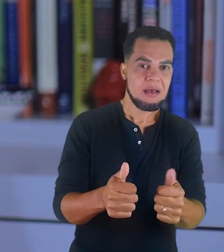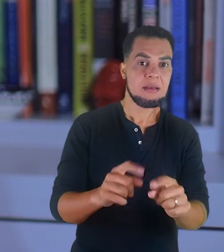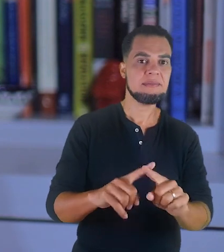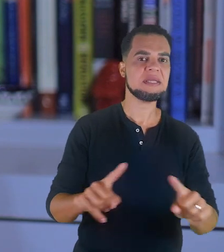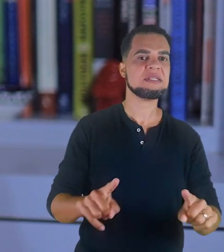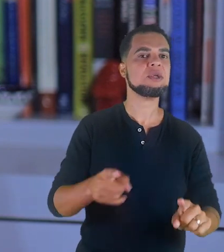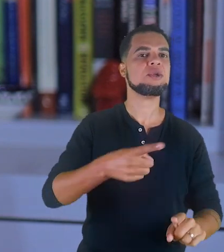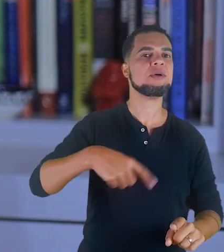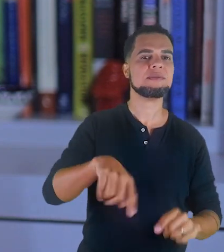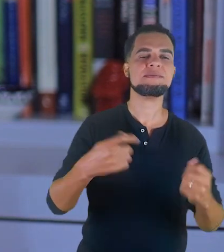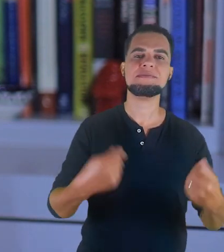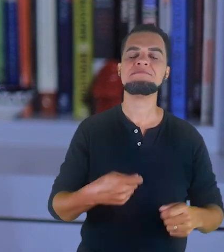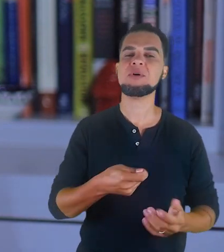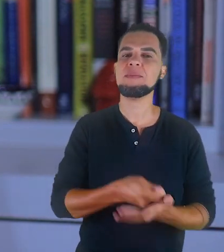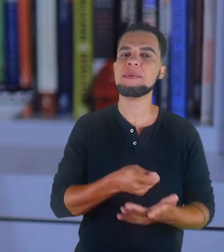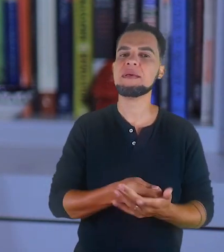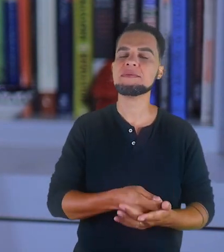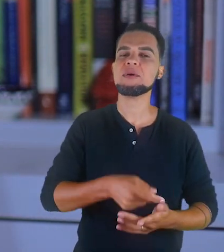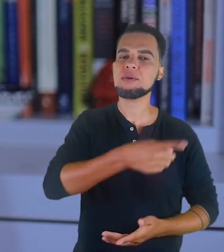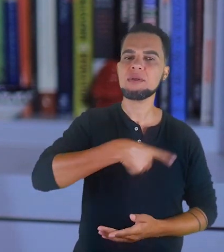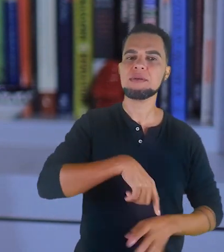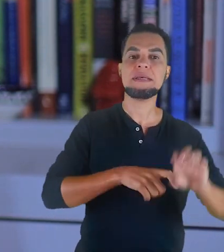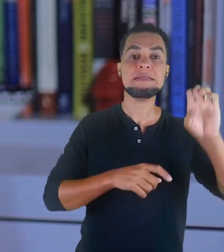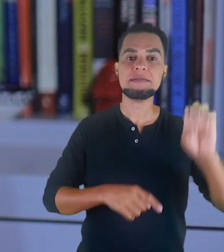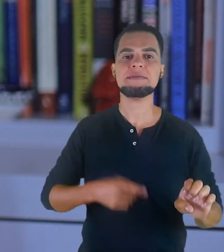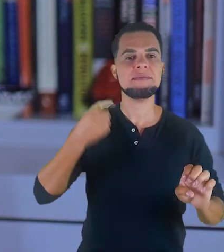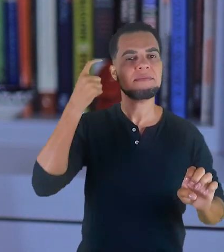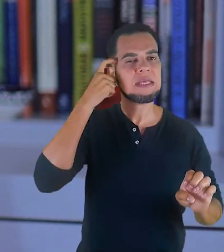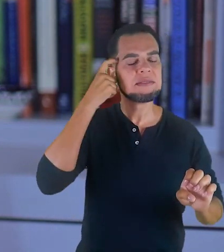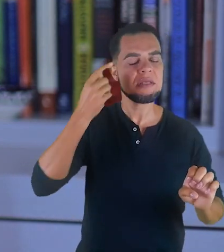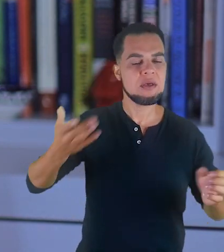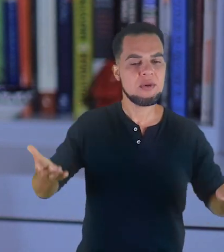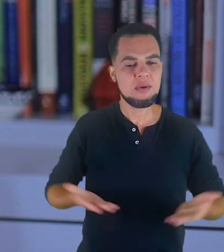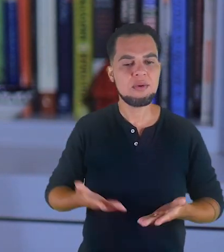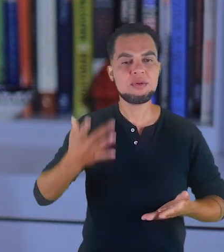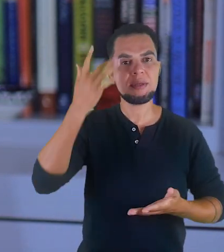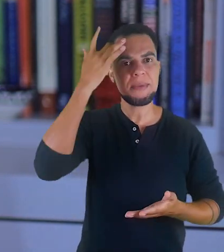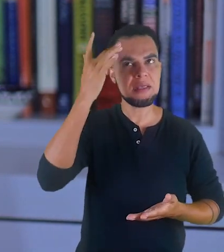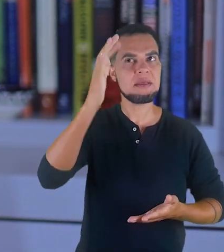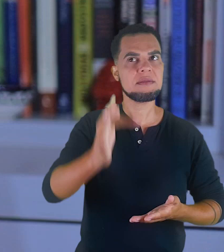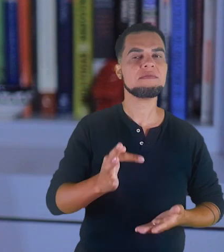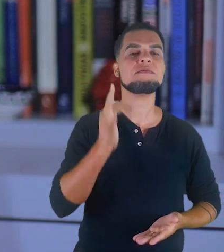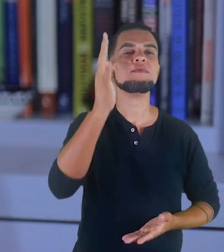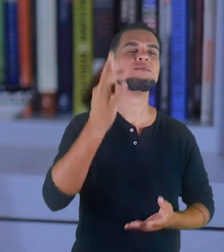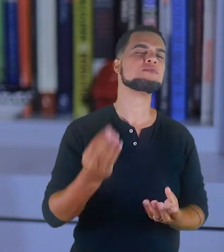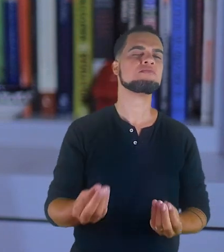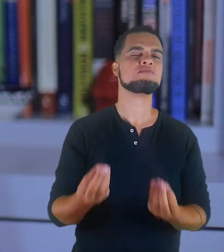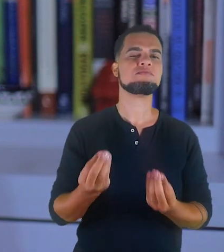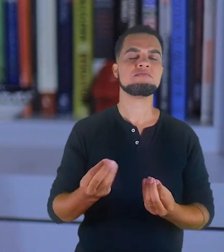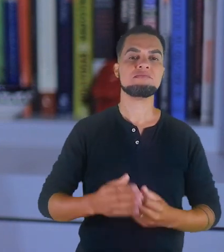we have an obligation as the Left to think about today, tomorrow and the future.